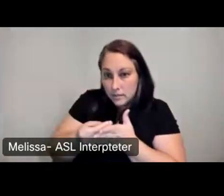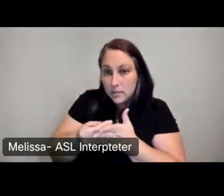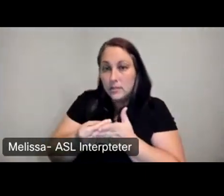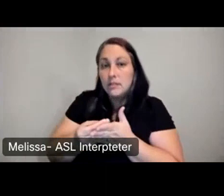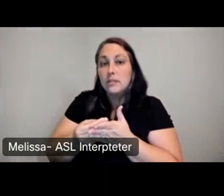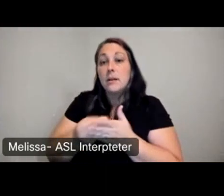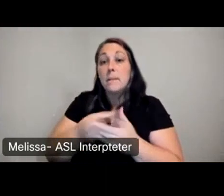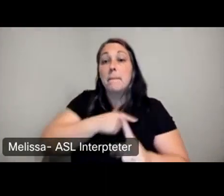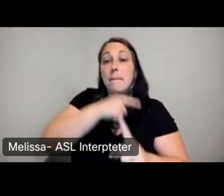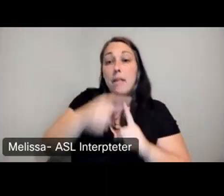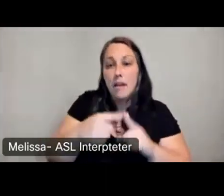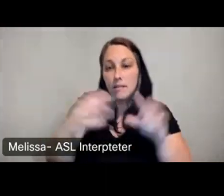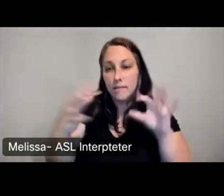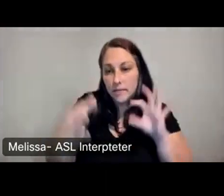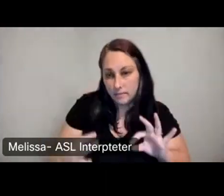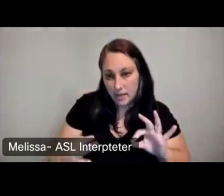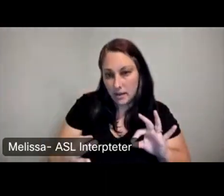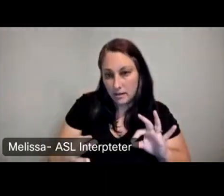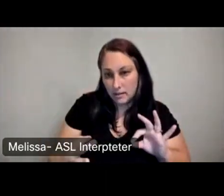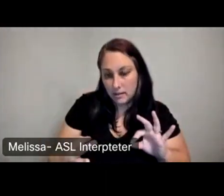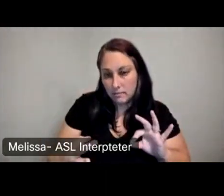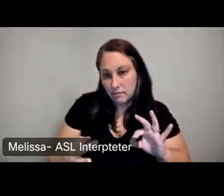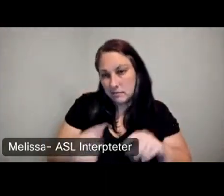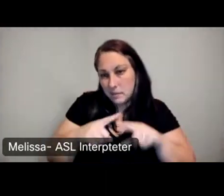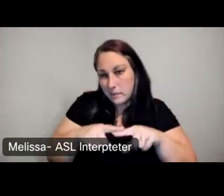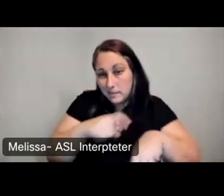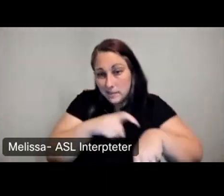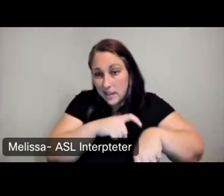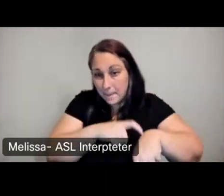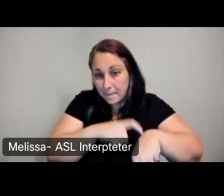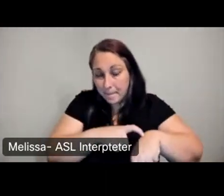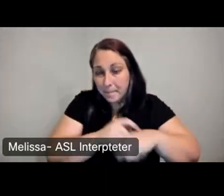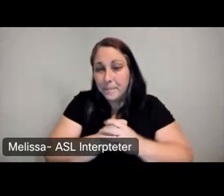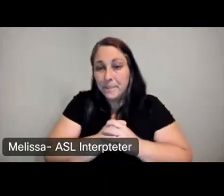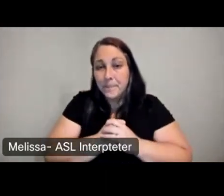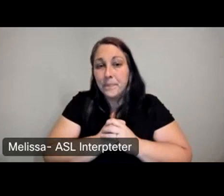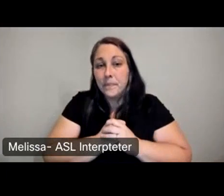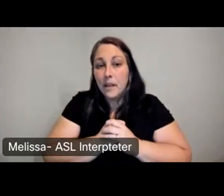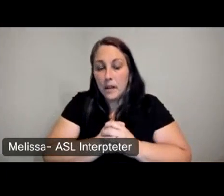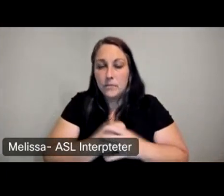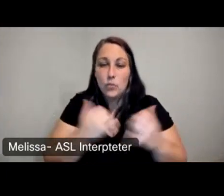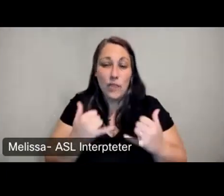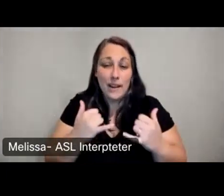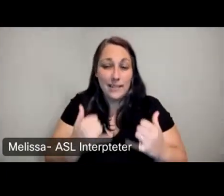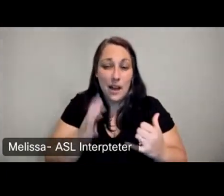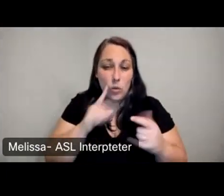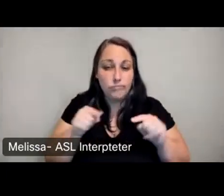now it will mirror um the times likely of the Commerce side student station route okay I just